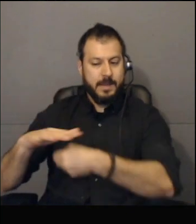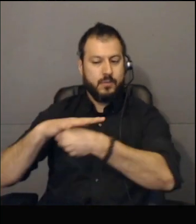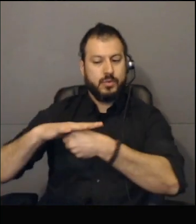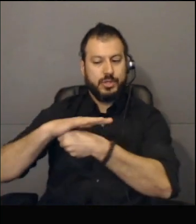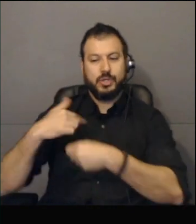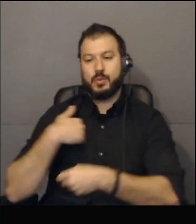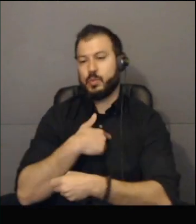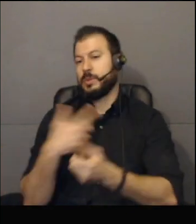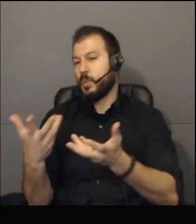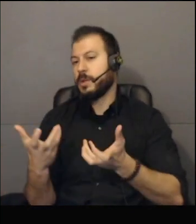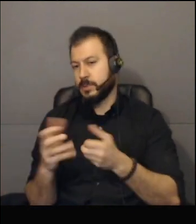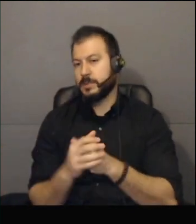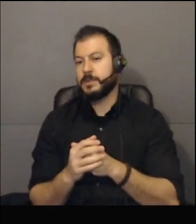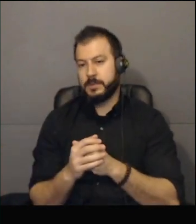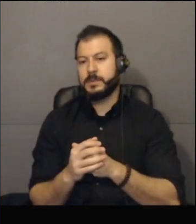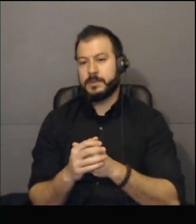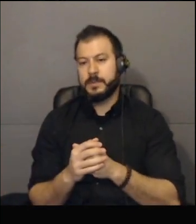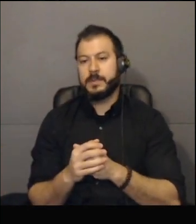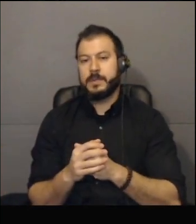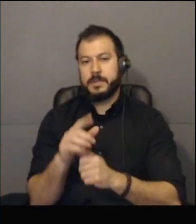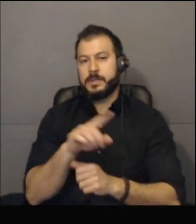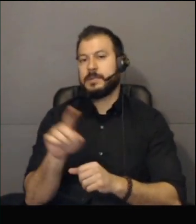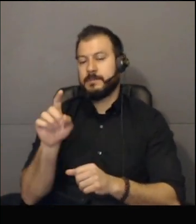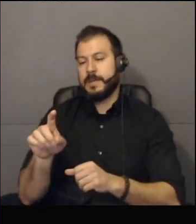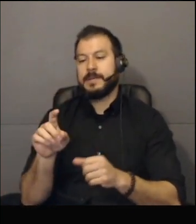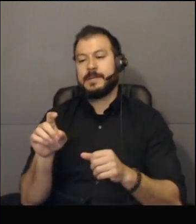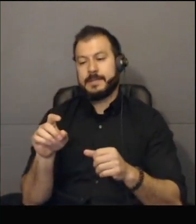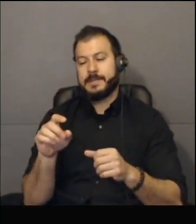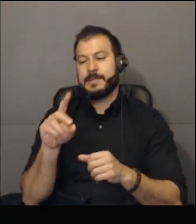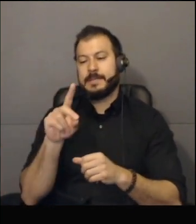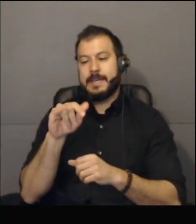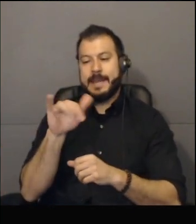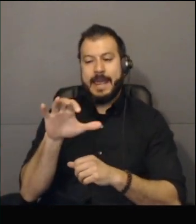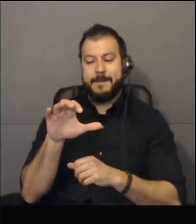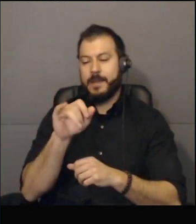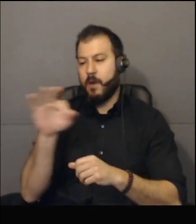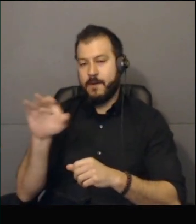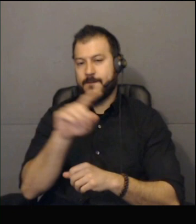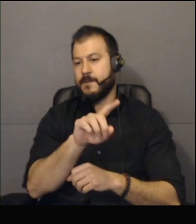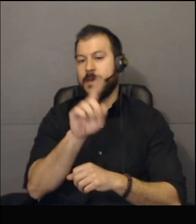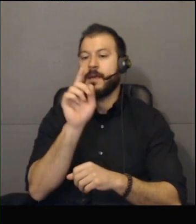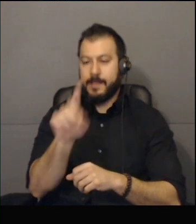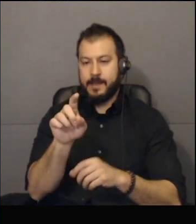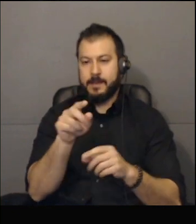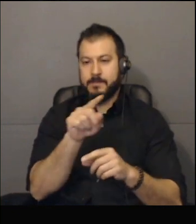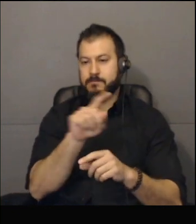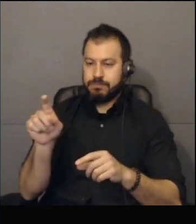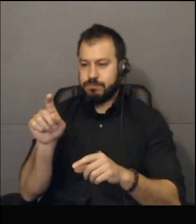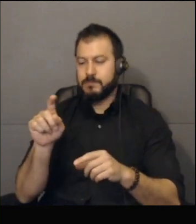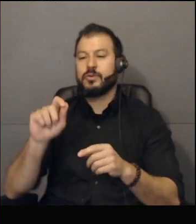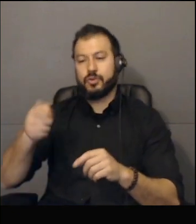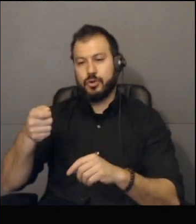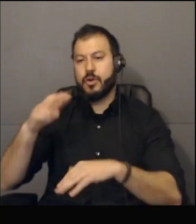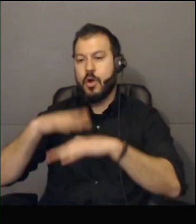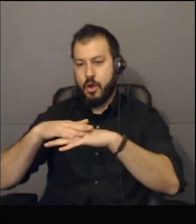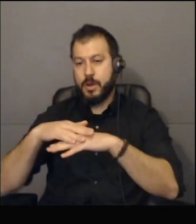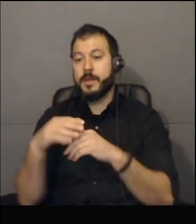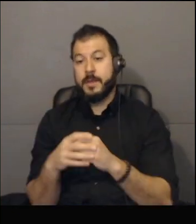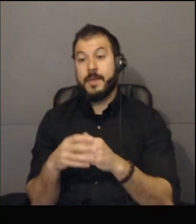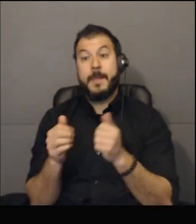So there is a button here. Dynamic standby off with pressing it goes to on. And the most important thing that we can do need